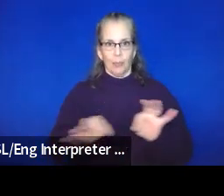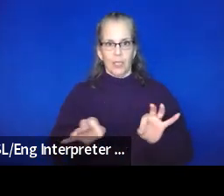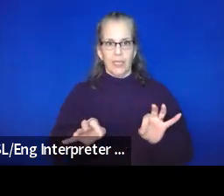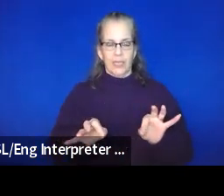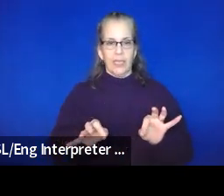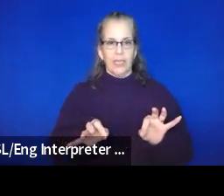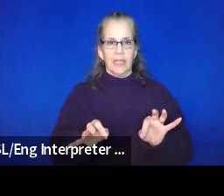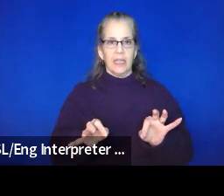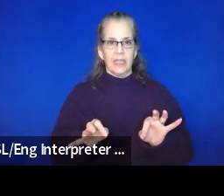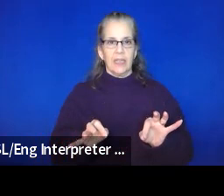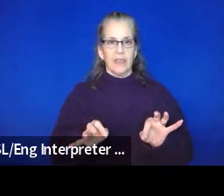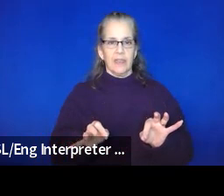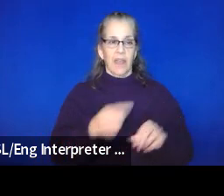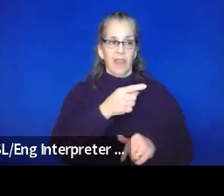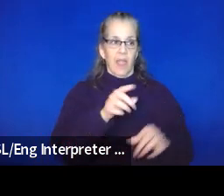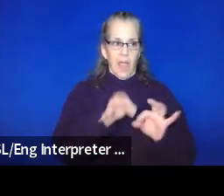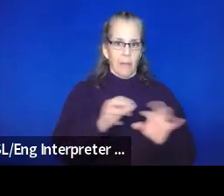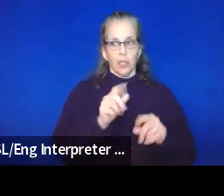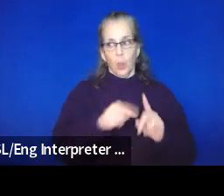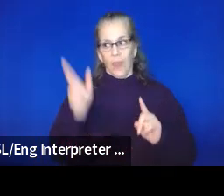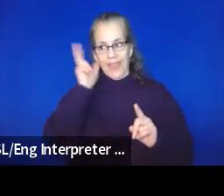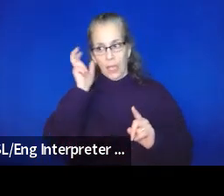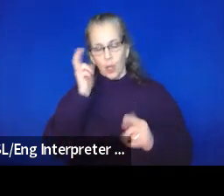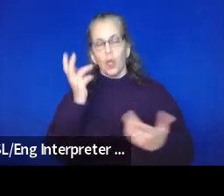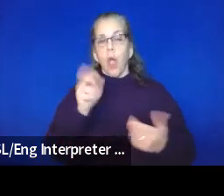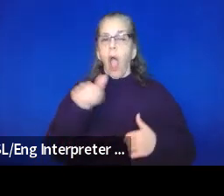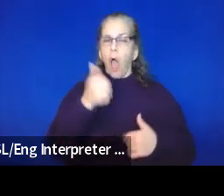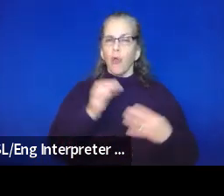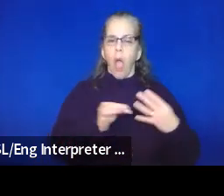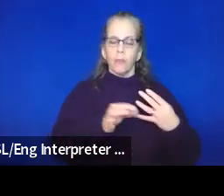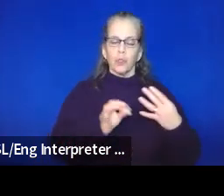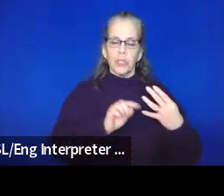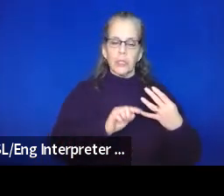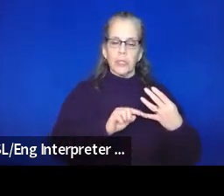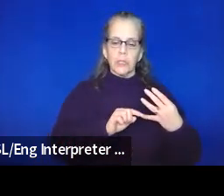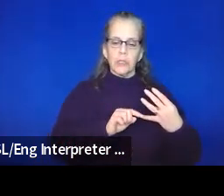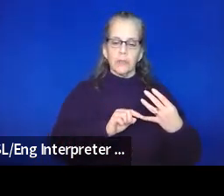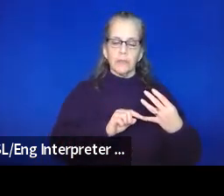And they caption what you hear. The other option is if it's a phone call,